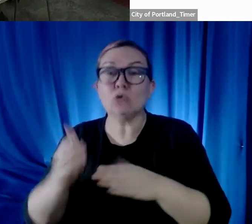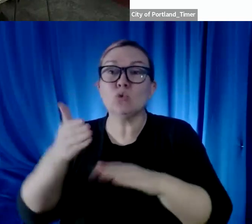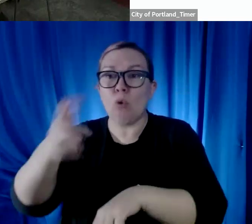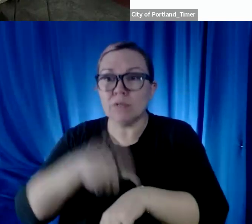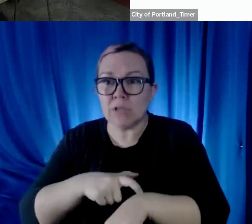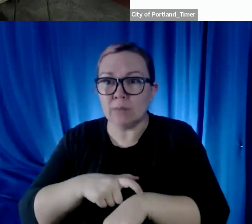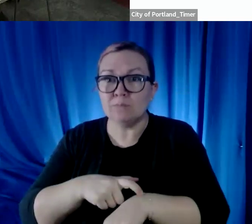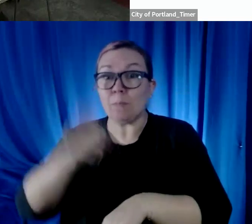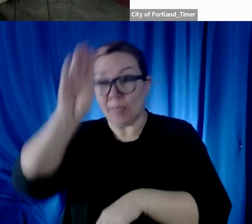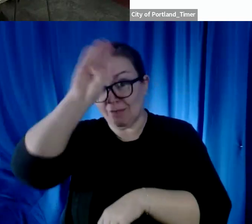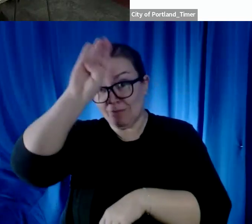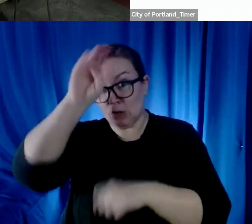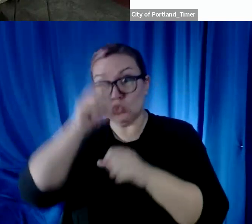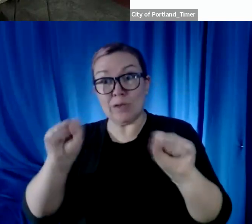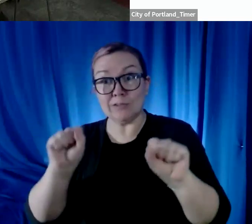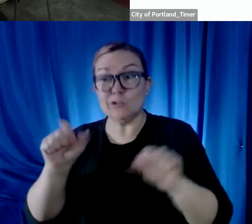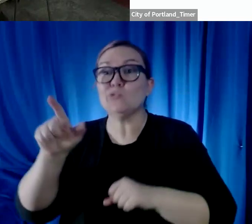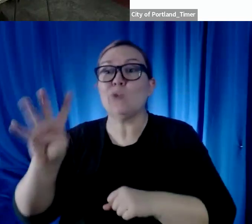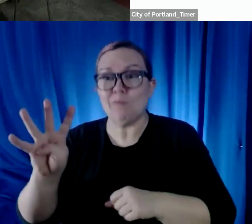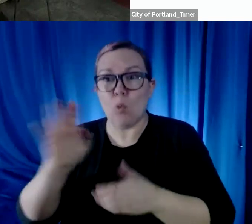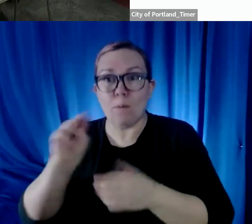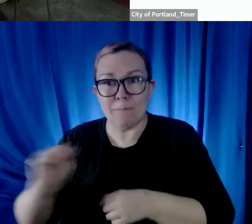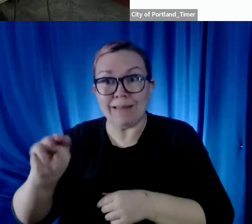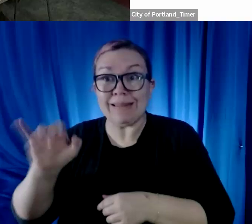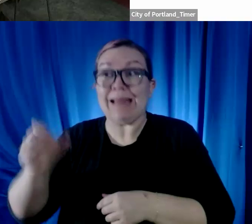Portland Fire and Rescue paid 24 million. That's half the budget hole right there.